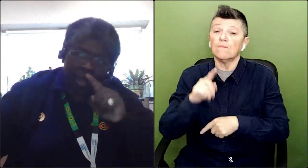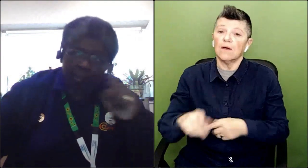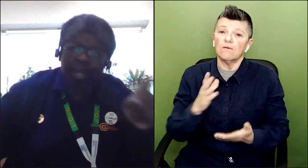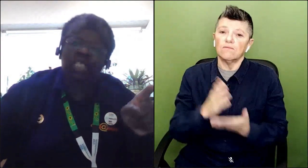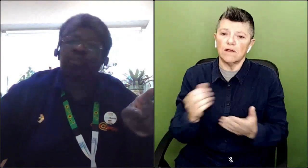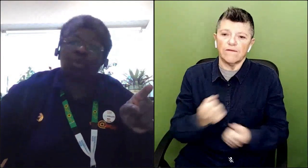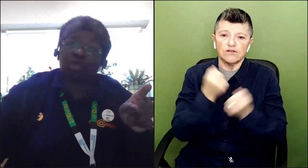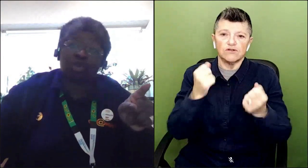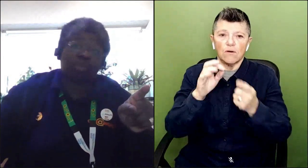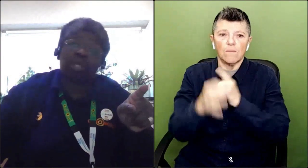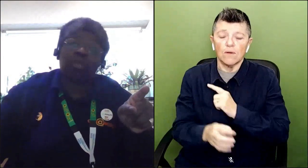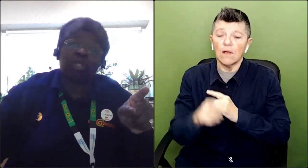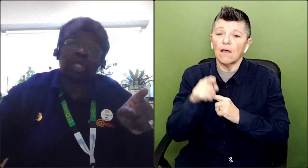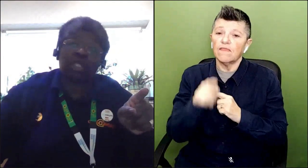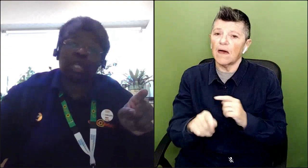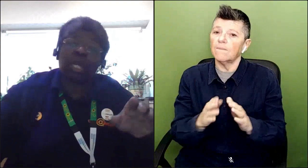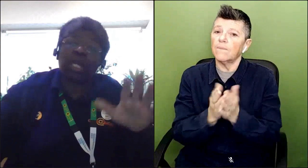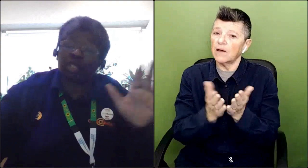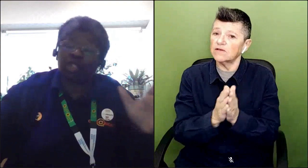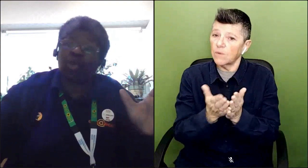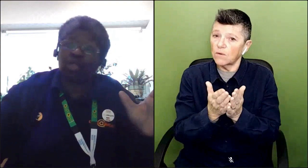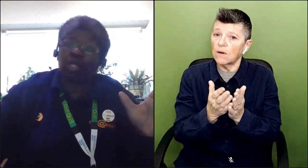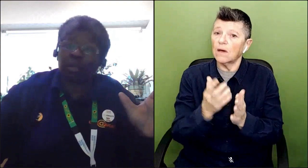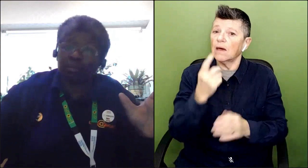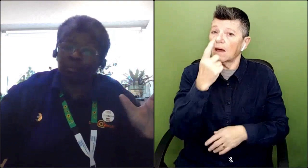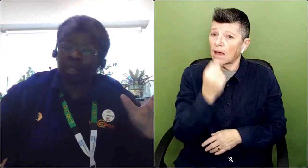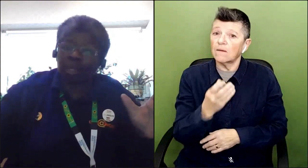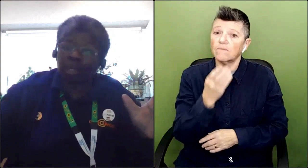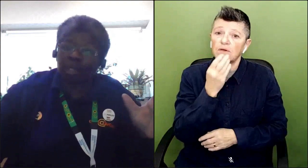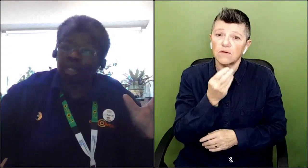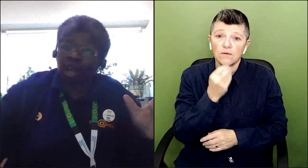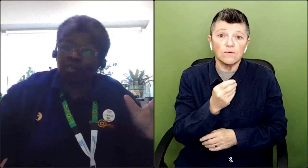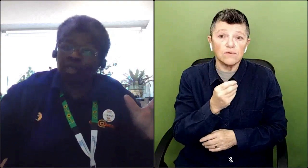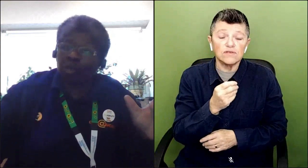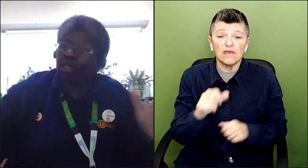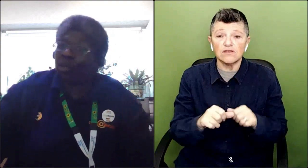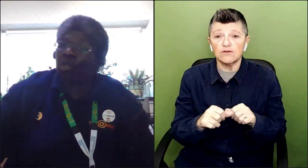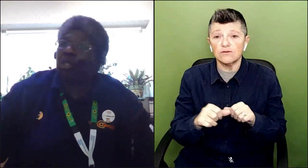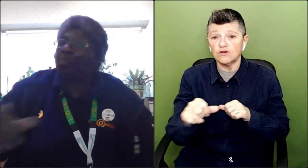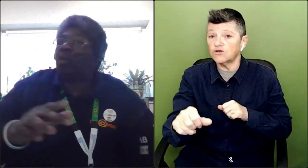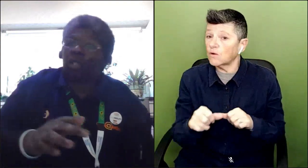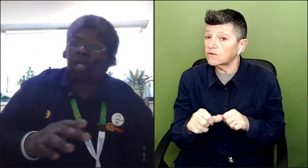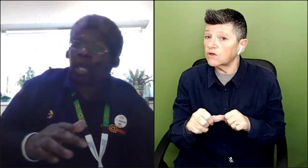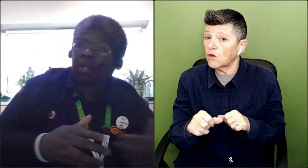that that passport can also be used in short-term scenarios when someone's broken their leg